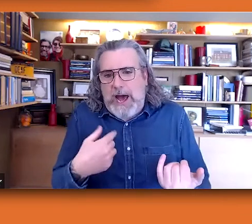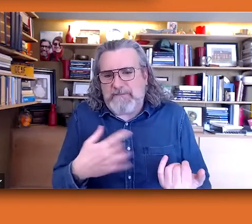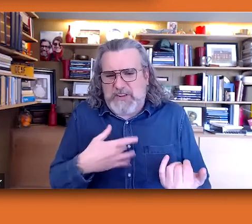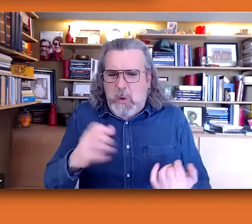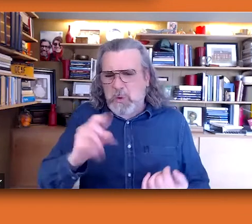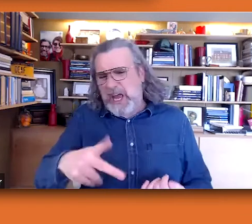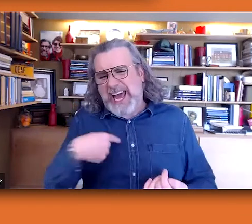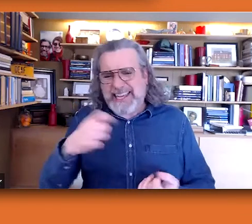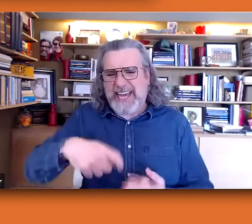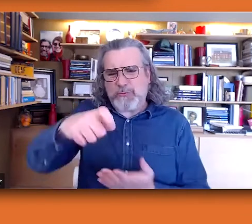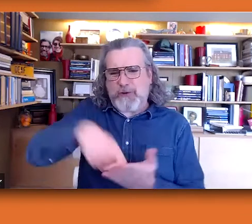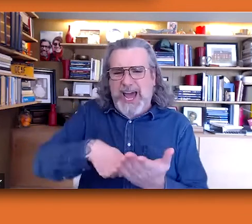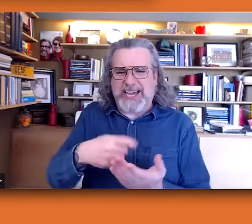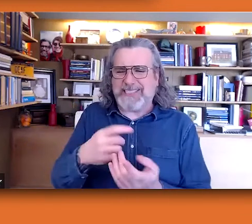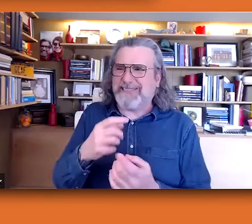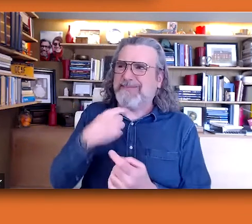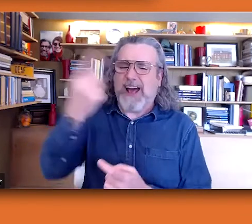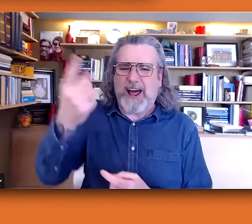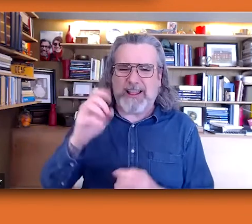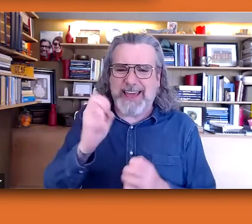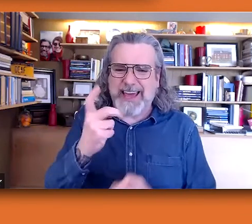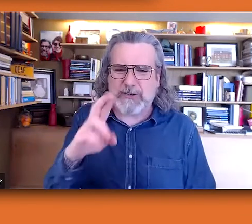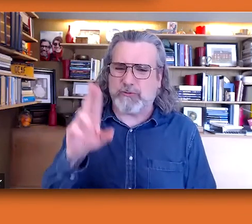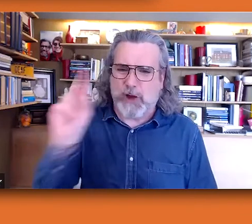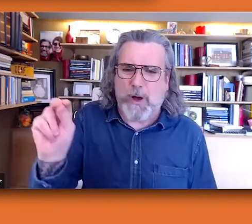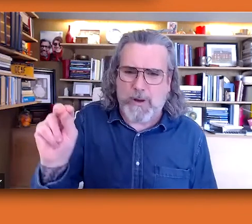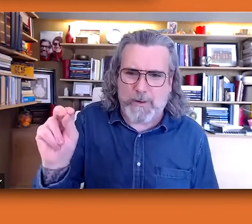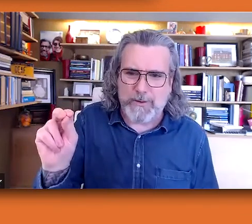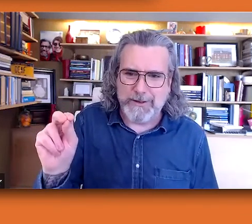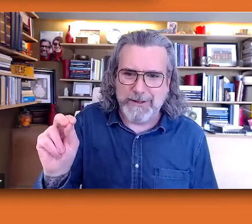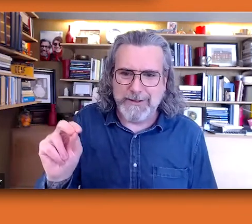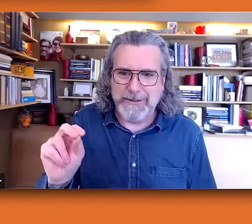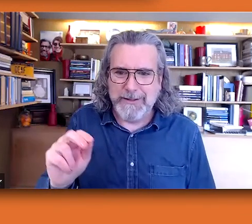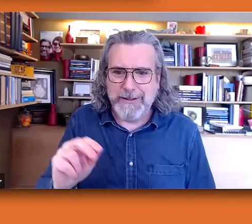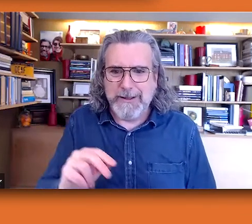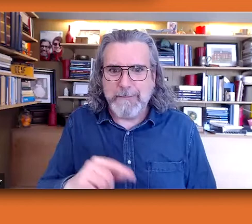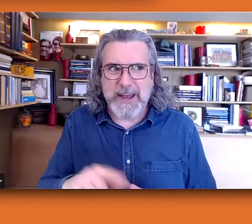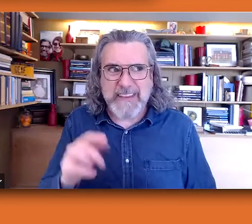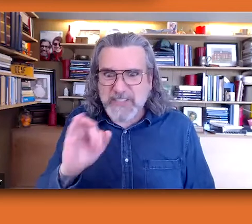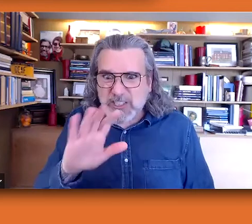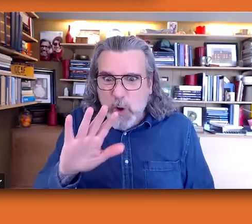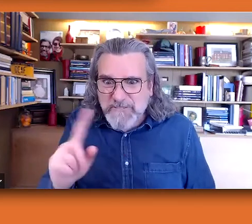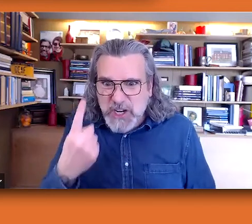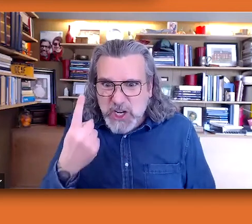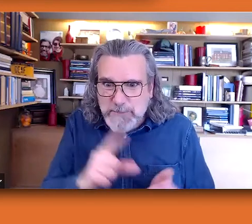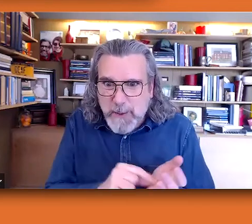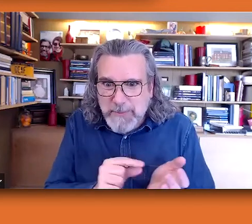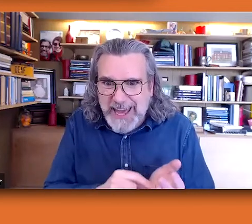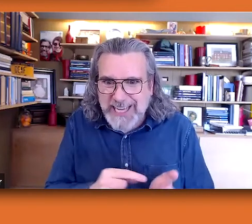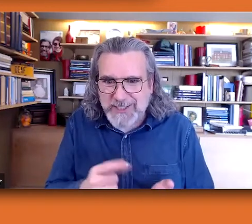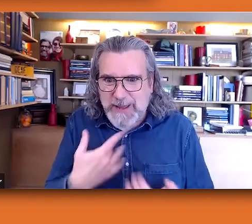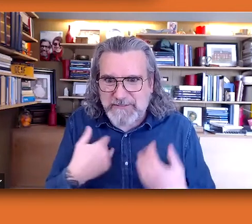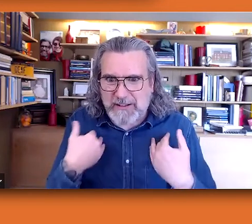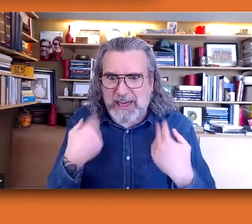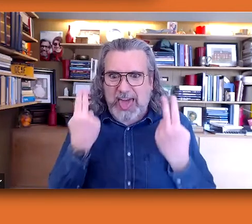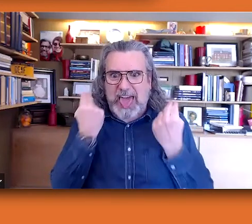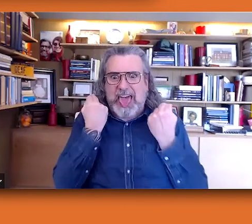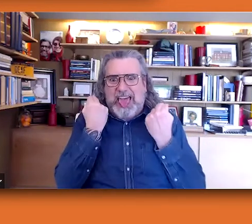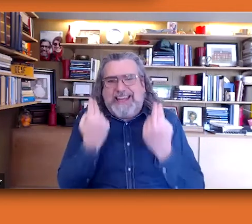Deaf people, Deaf scientist, and so on." So I was able to write back to the editor and educate them, but that was, you know, later in my career.